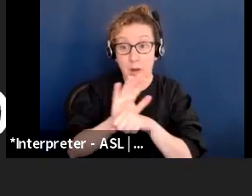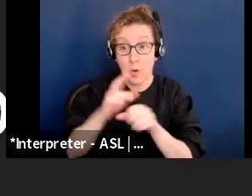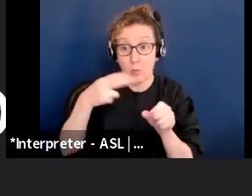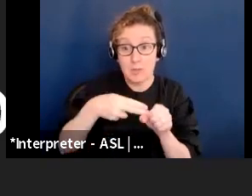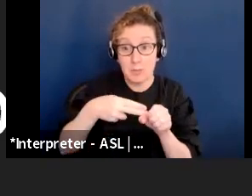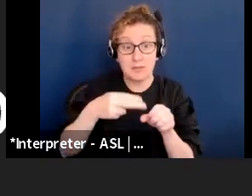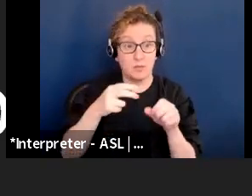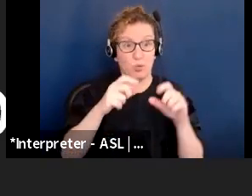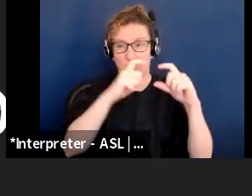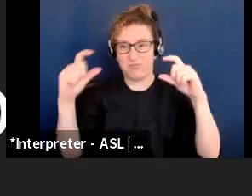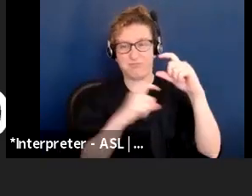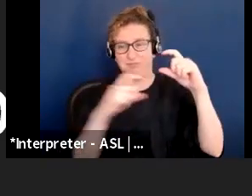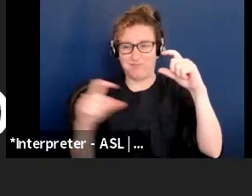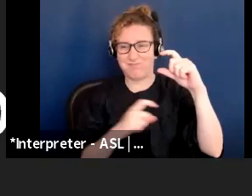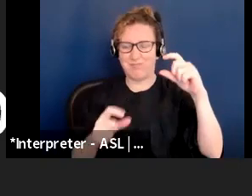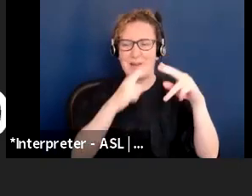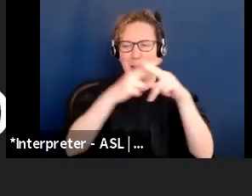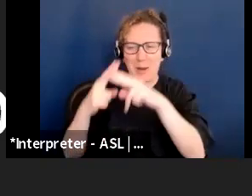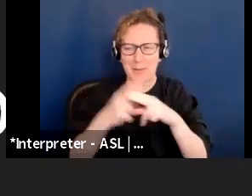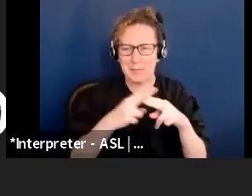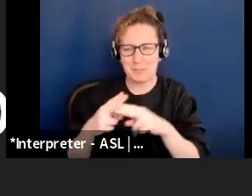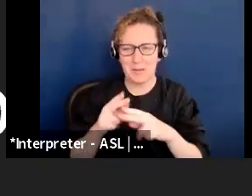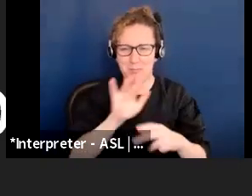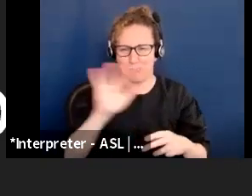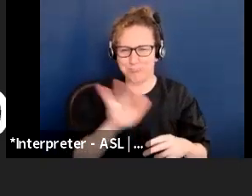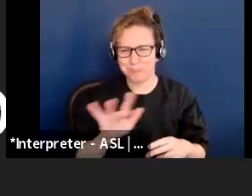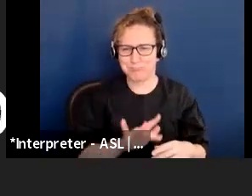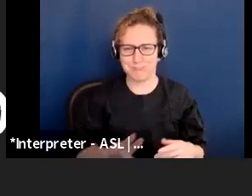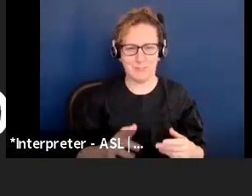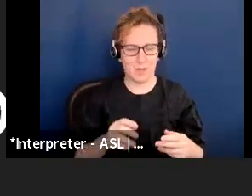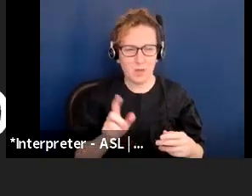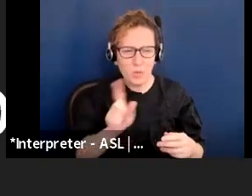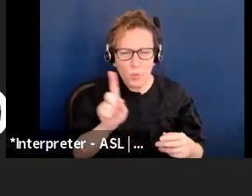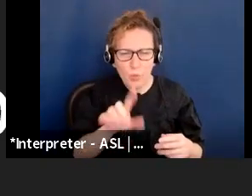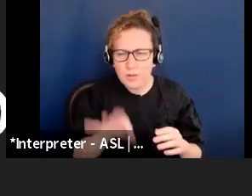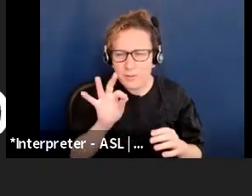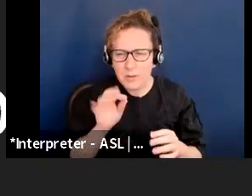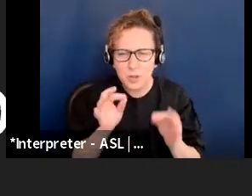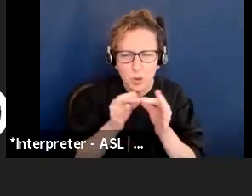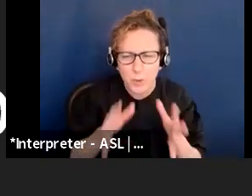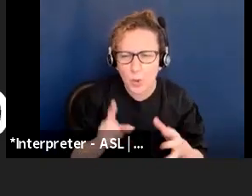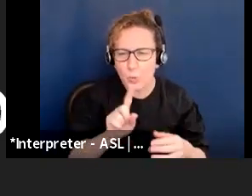boxes with everyone's names on it. It can be difficult to find interpreters or the speakers.